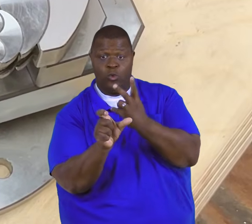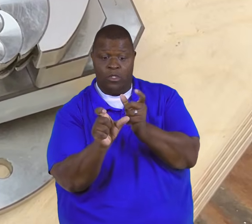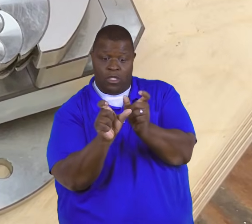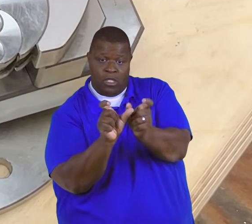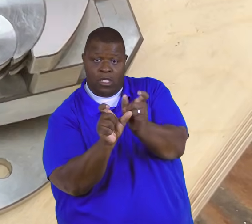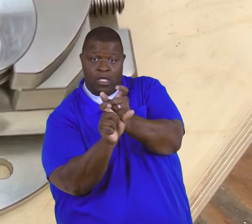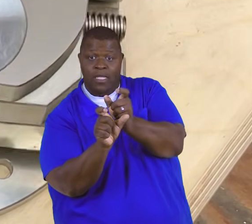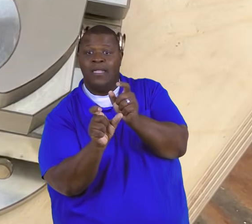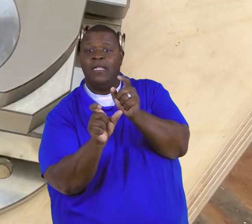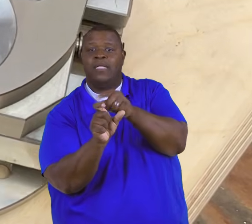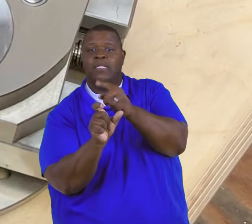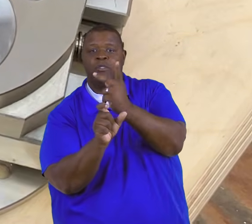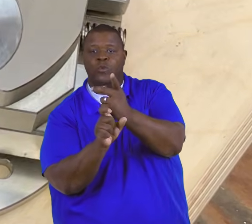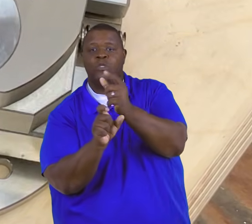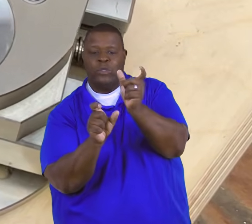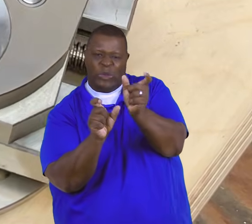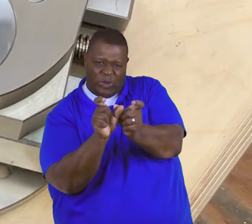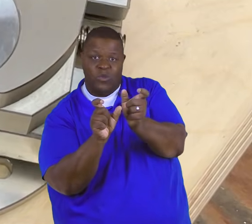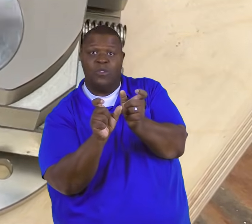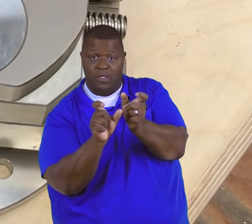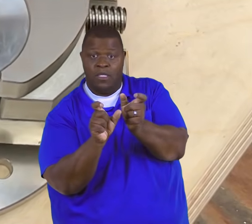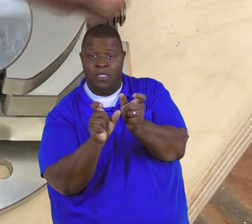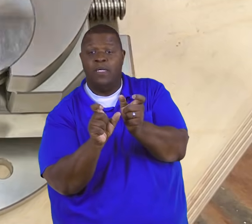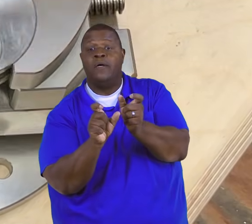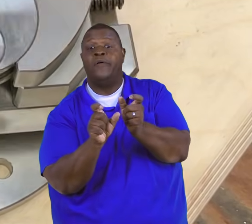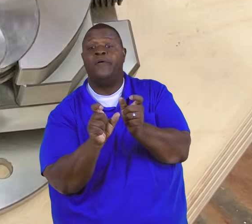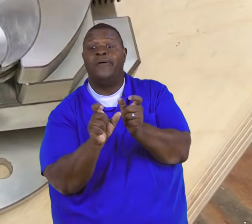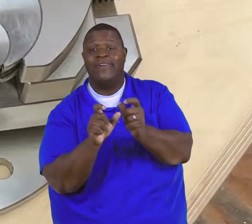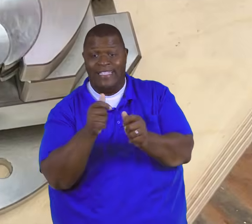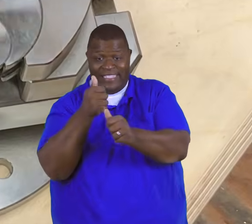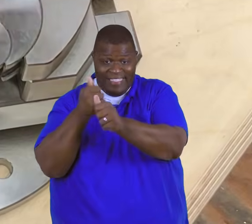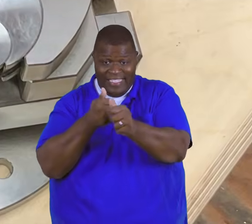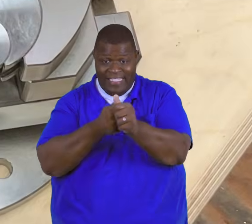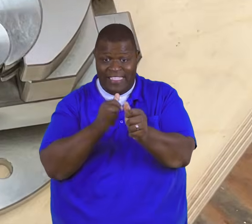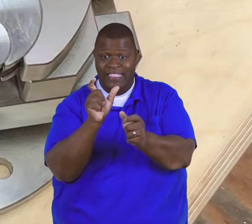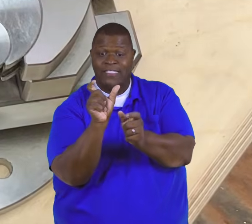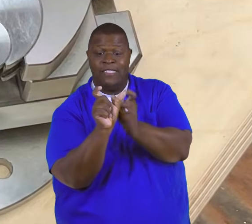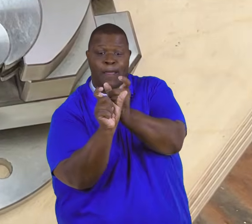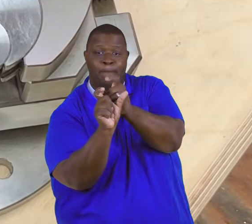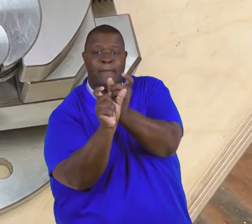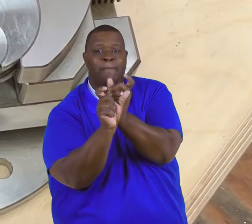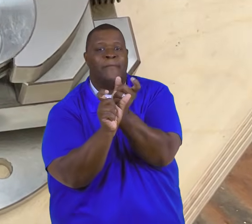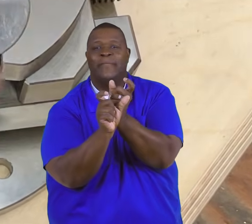and each of those is a surface, and that surface meets another surface and they have been machined to be accurate,